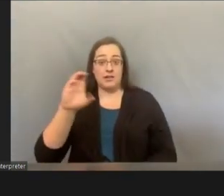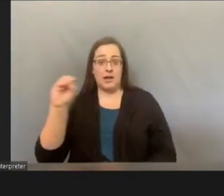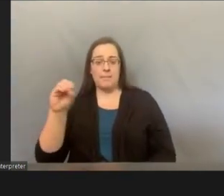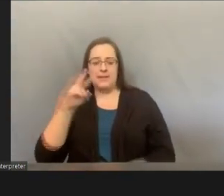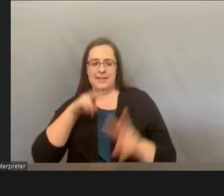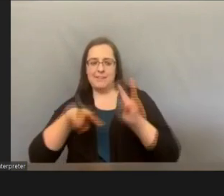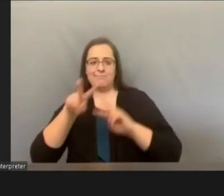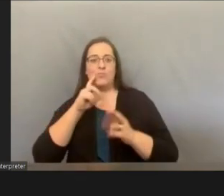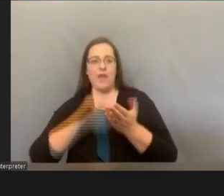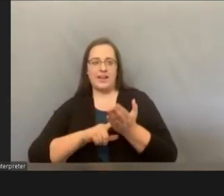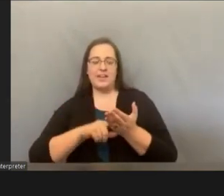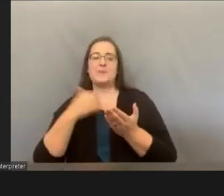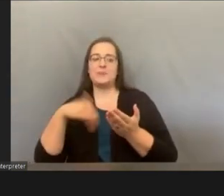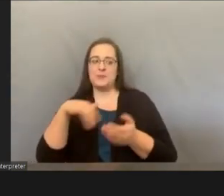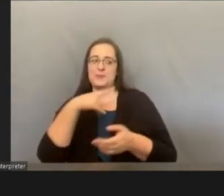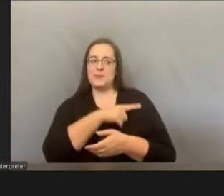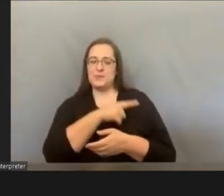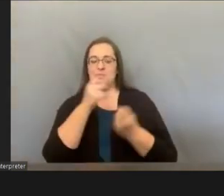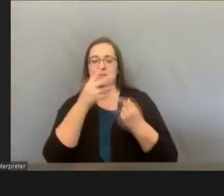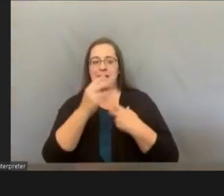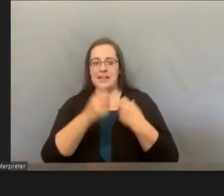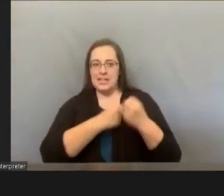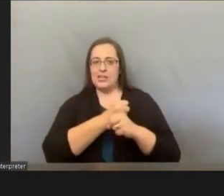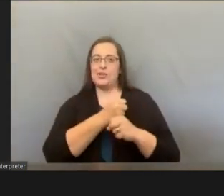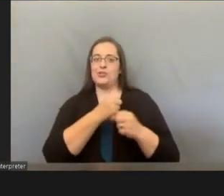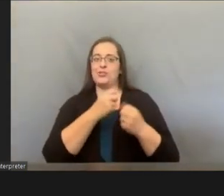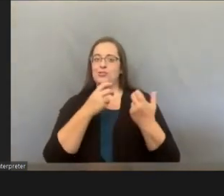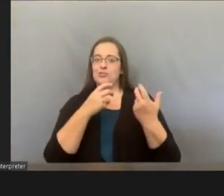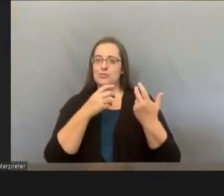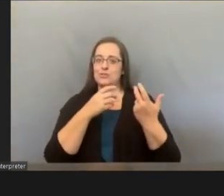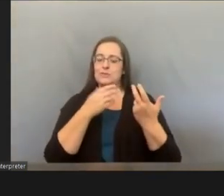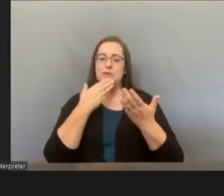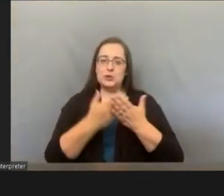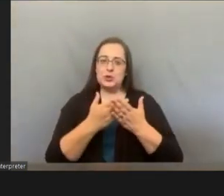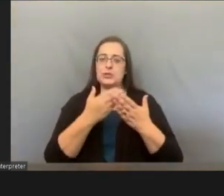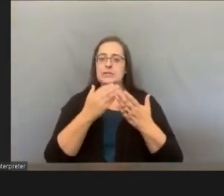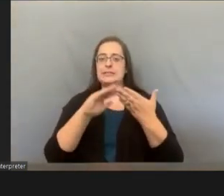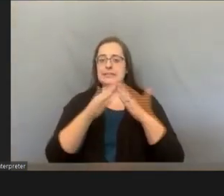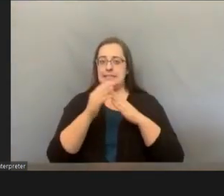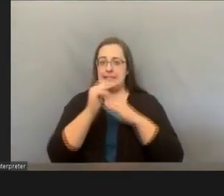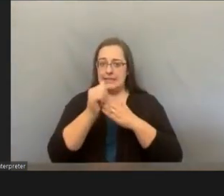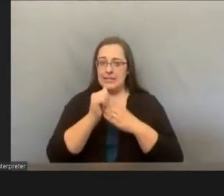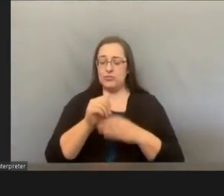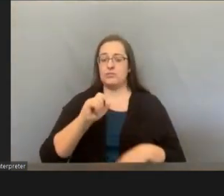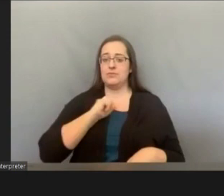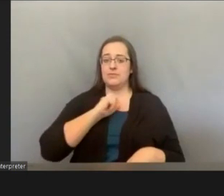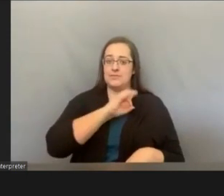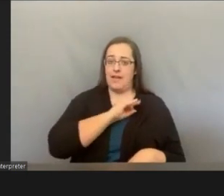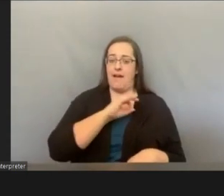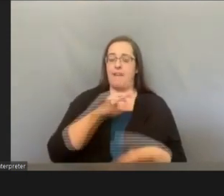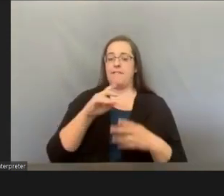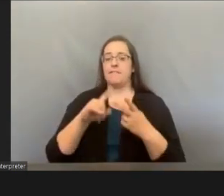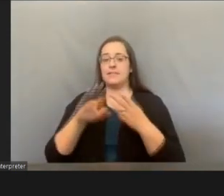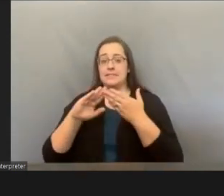STRONG TO WEATHER A STORM JUST LIKE THIS. THE BOND RATING COMPANY